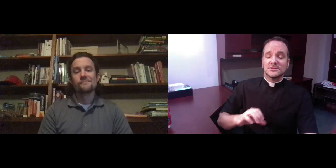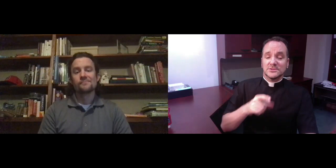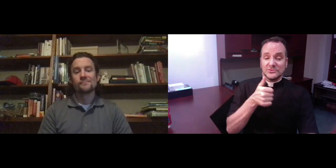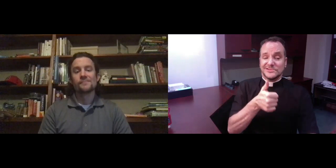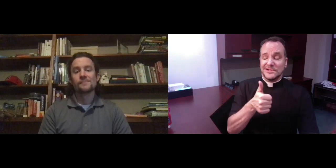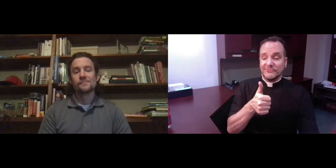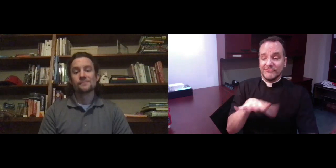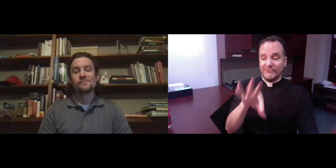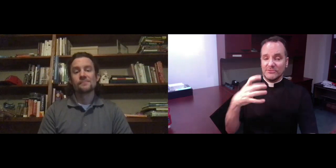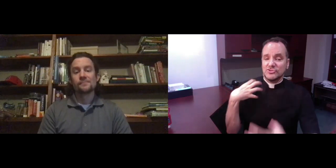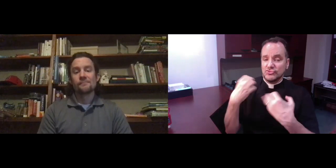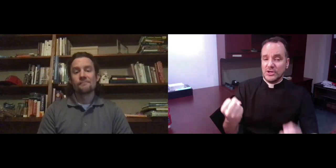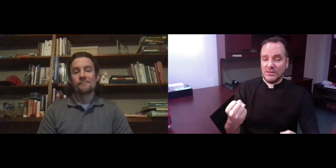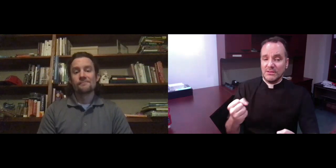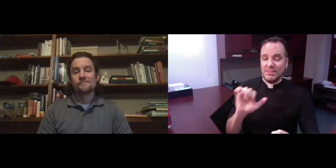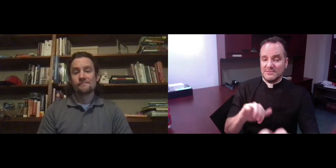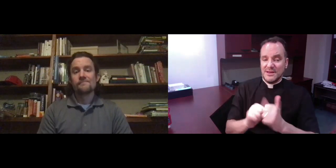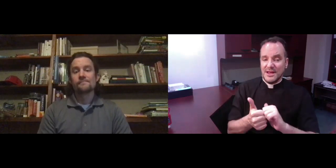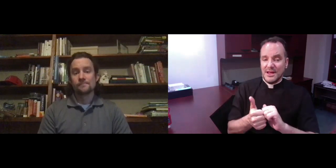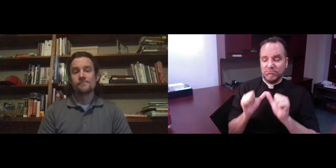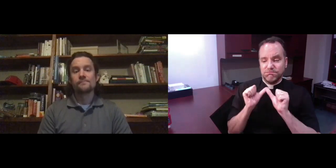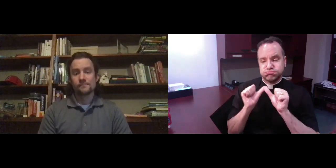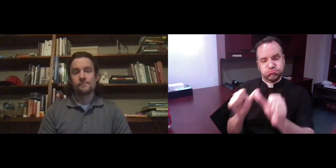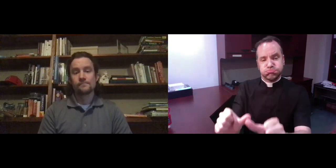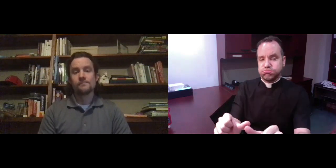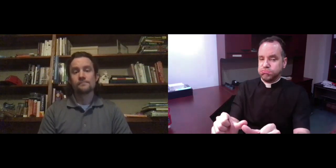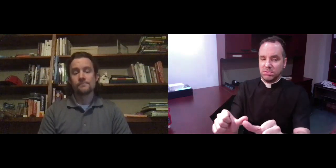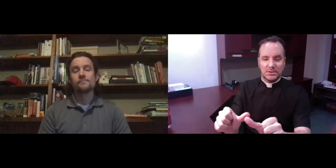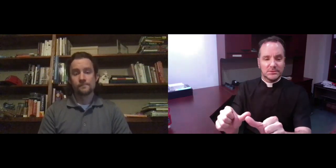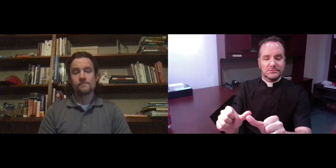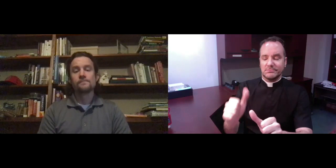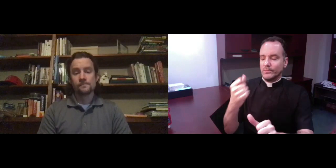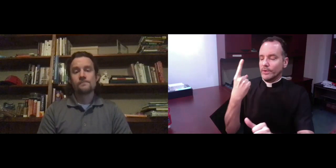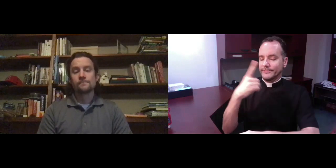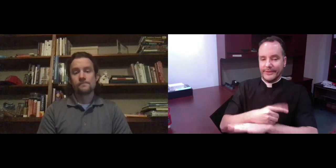(Fr. Shawn): Right. So with Christ you found the strength to